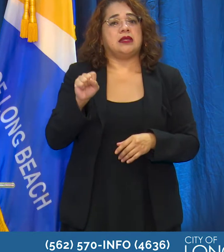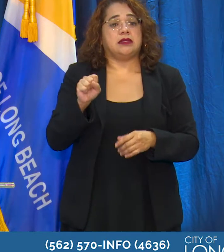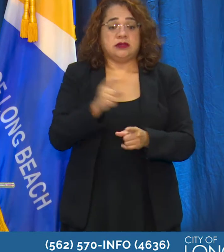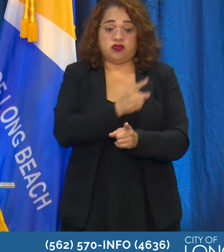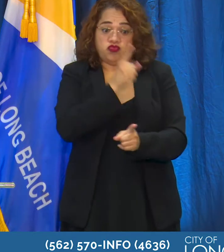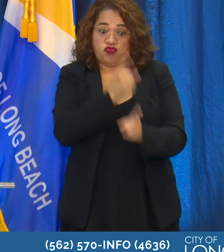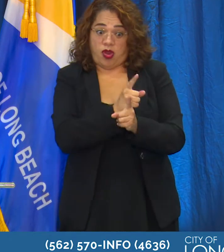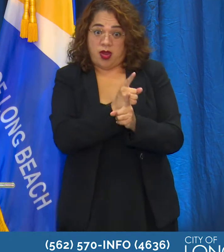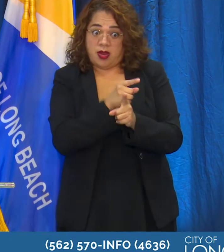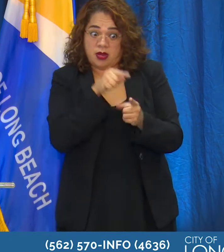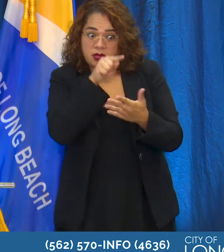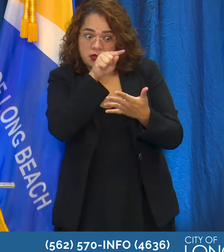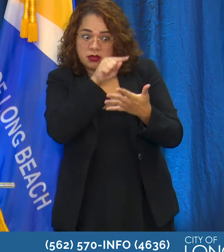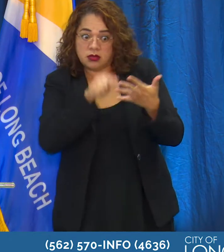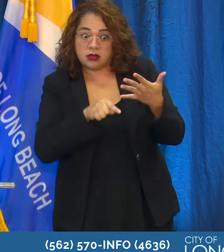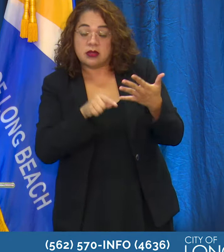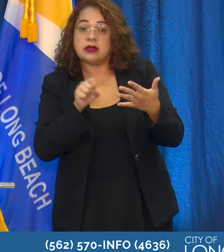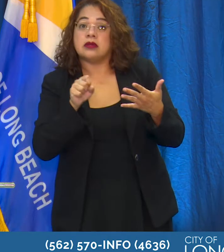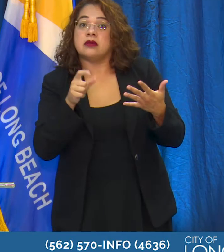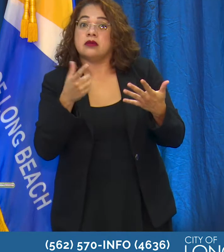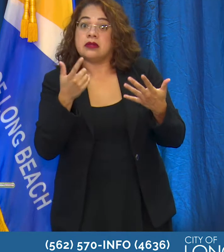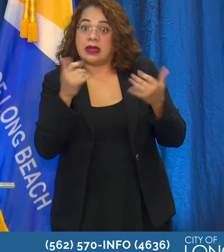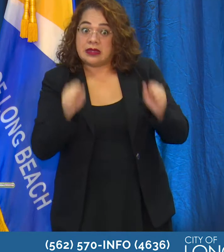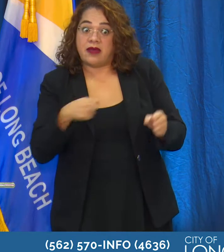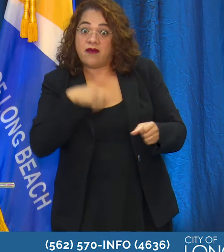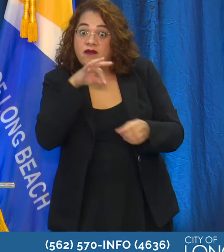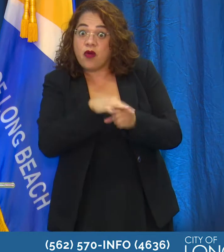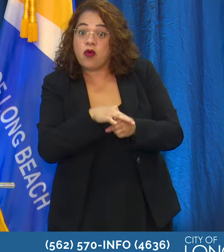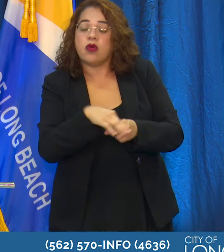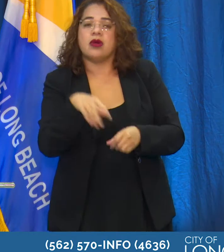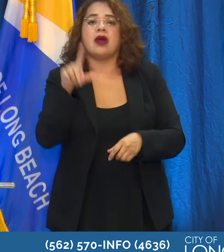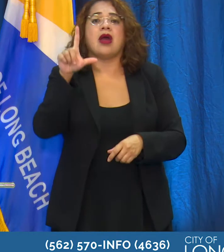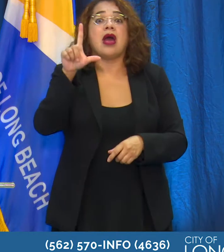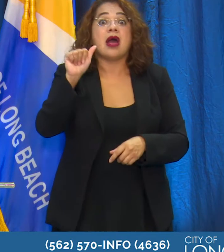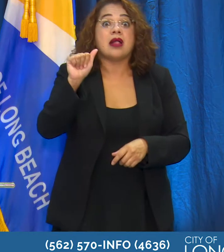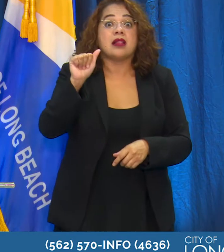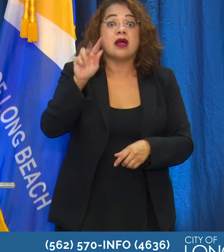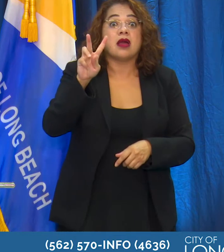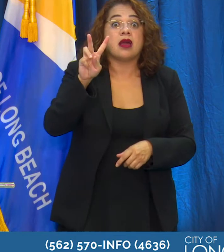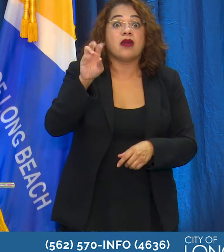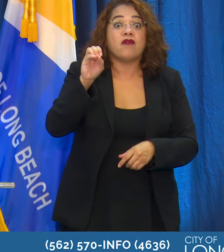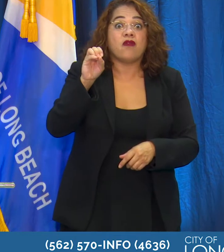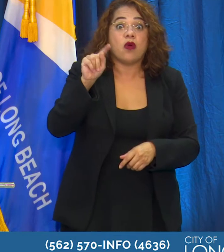You can check your voter registration status at lavote.net or you can visit longbeach.gov/cityclerk